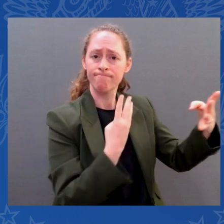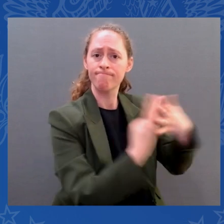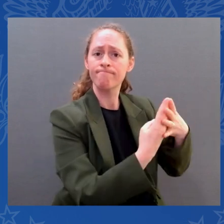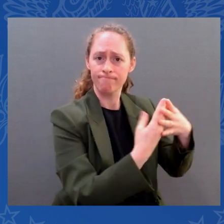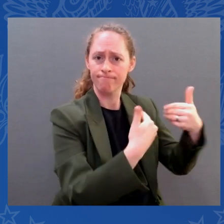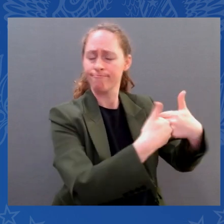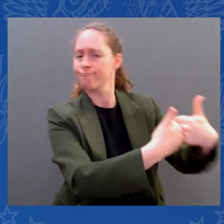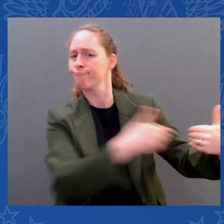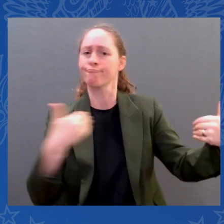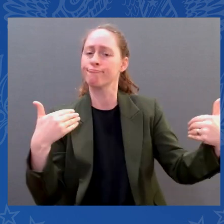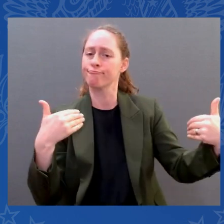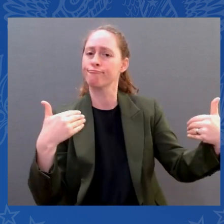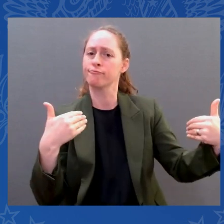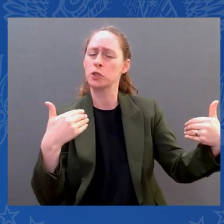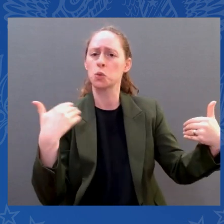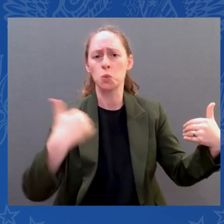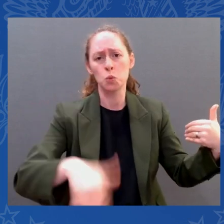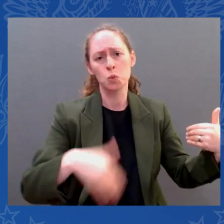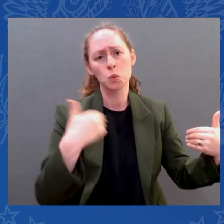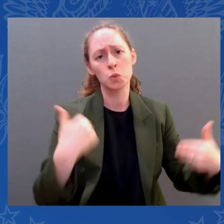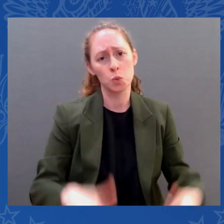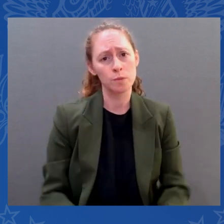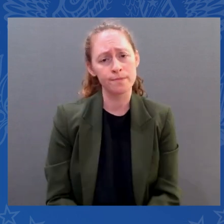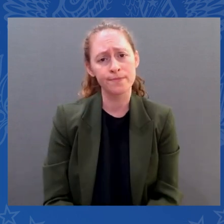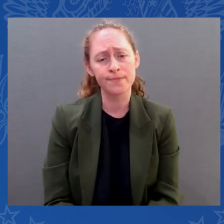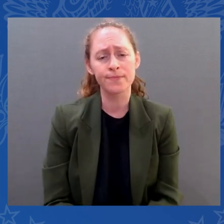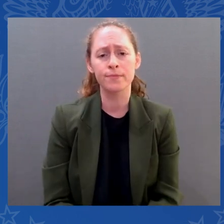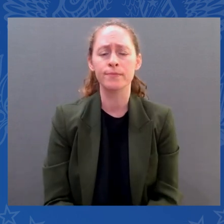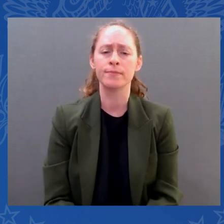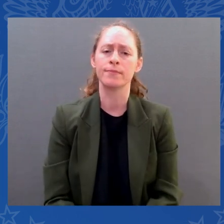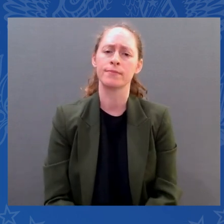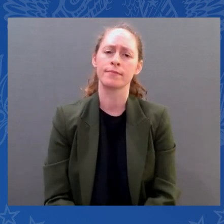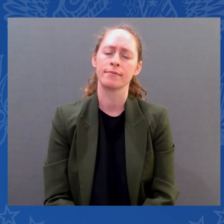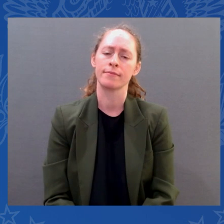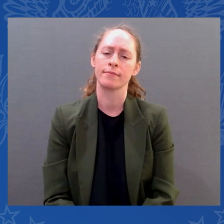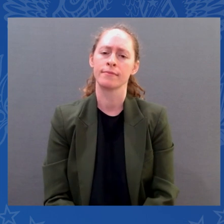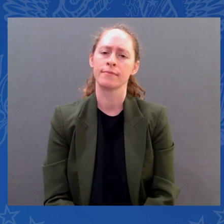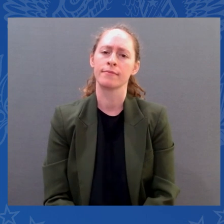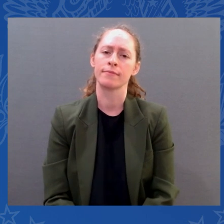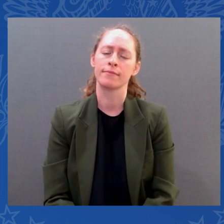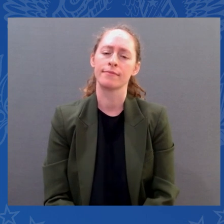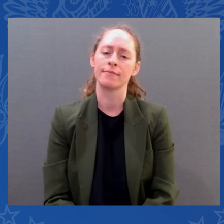he was in those camps when he was a child -- went on to serve in the United States Army and in Congress and the Cabinet --